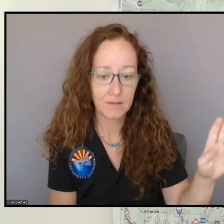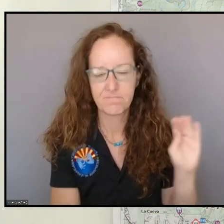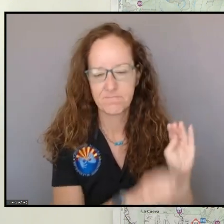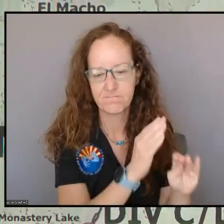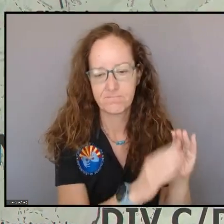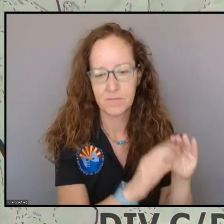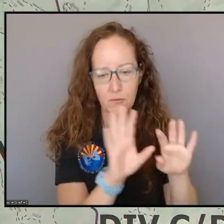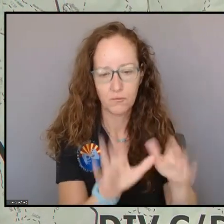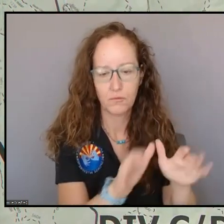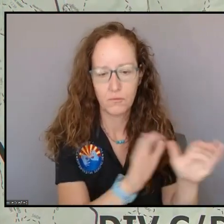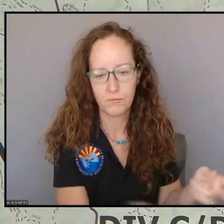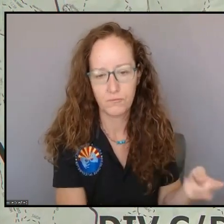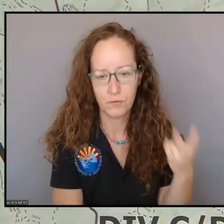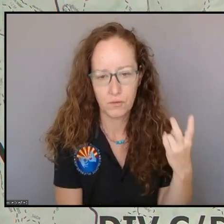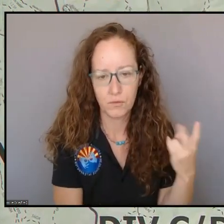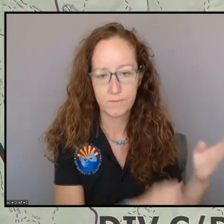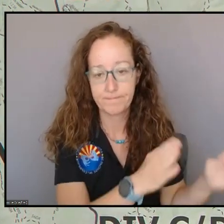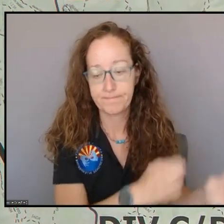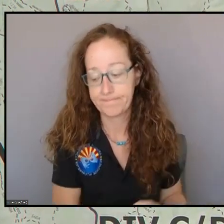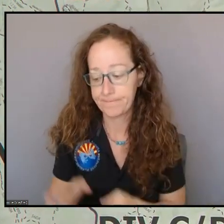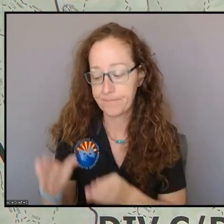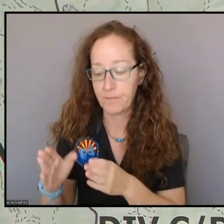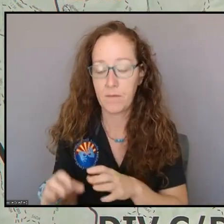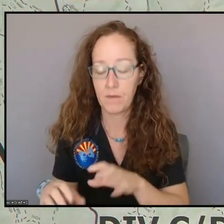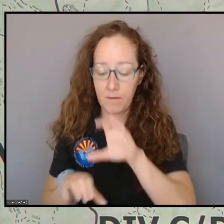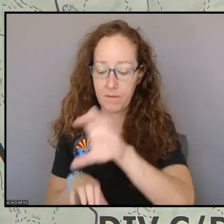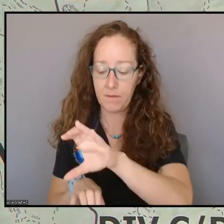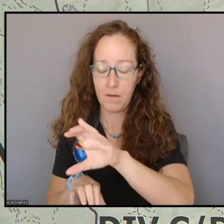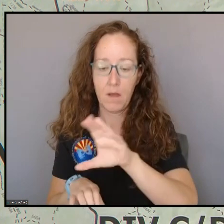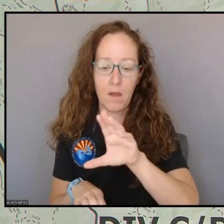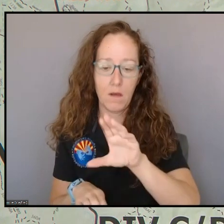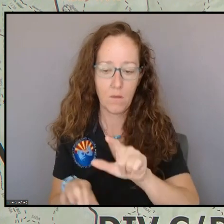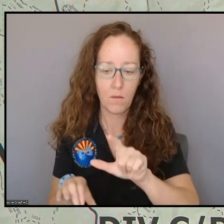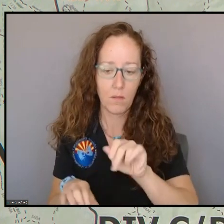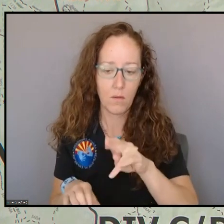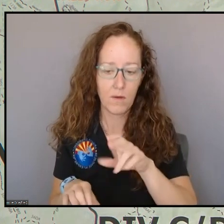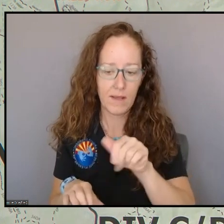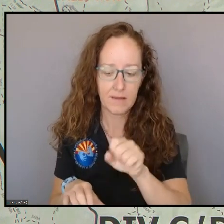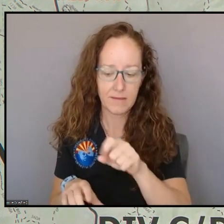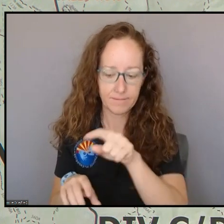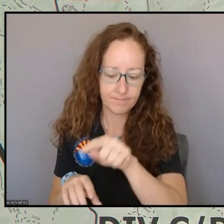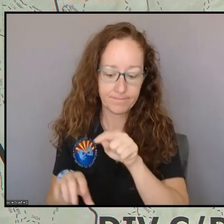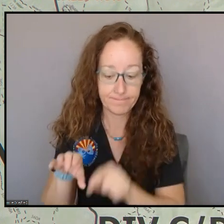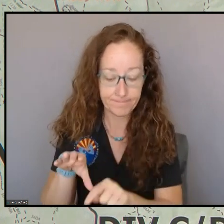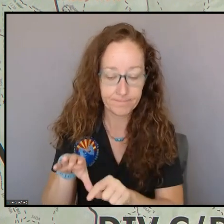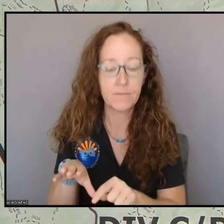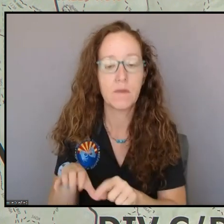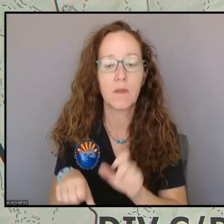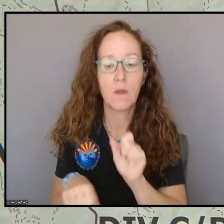Upper Colonias, and working our way north along the fire's edge there. A lot of good work has gone in there. The